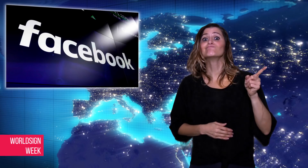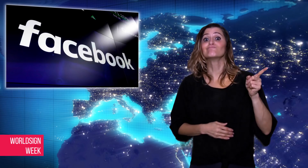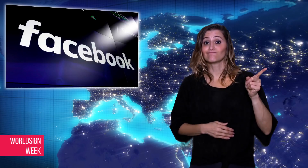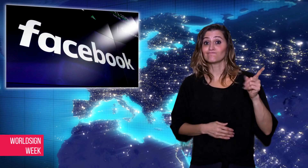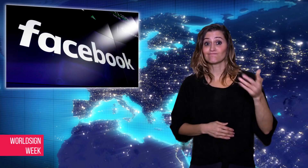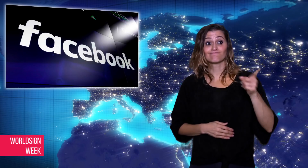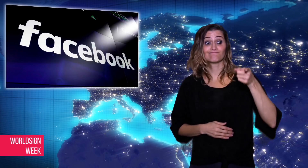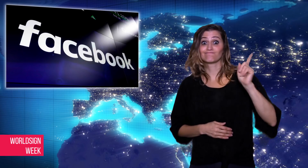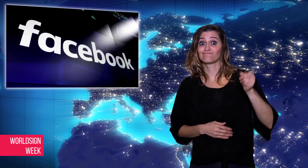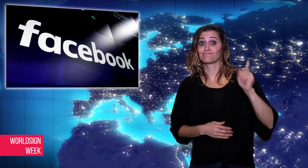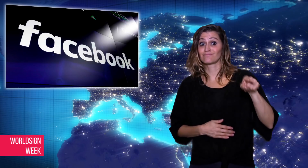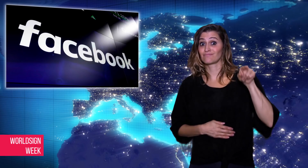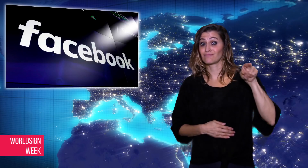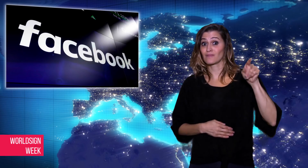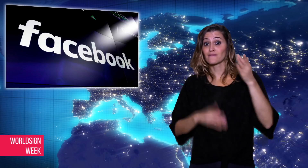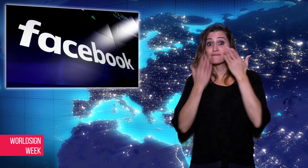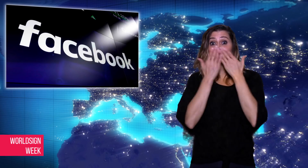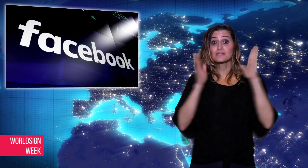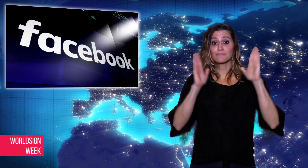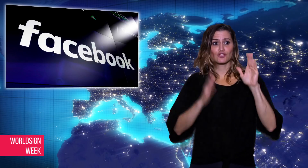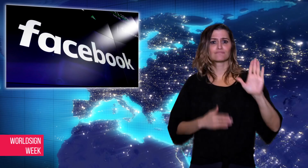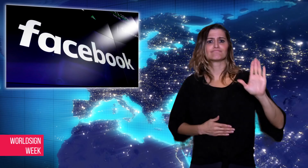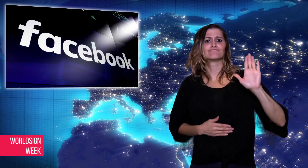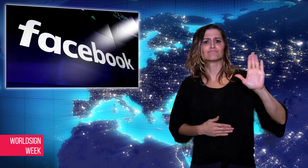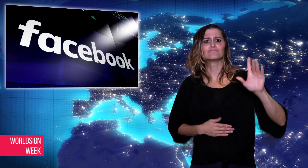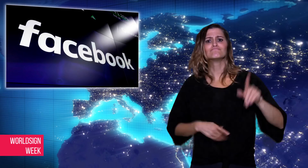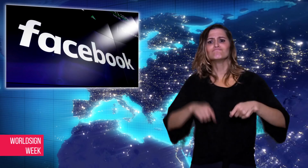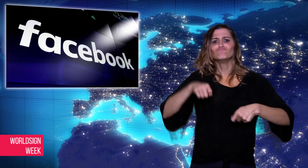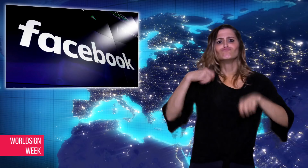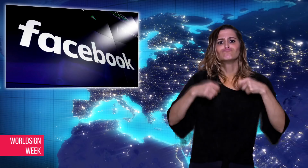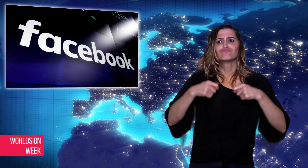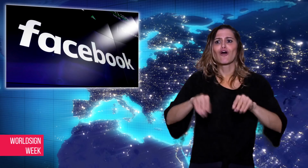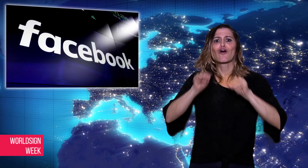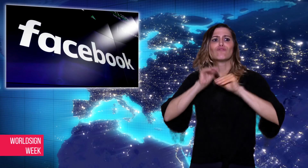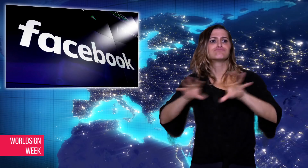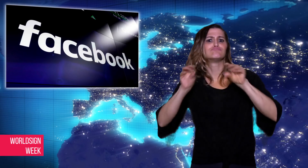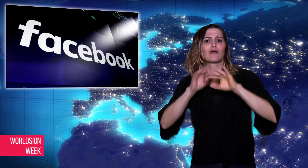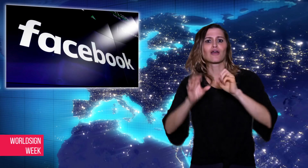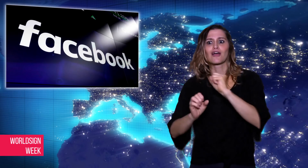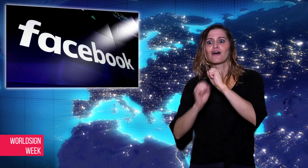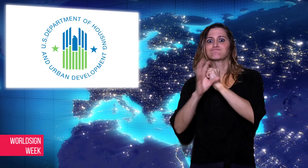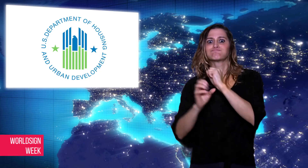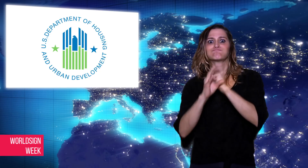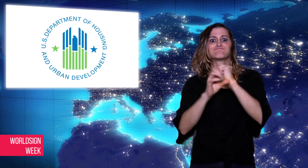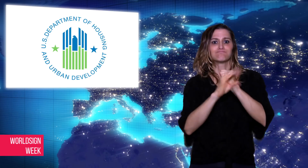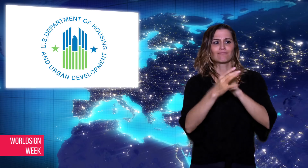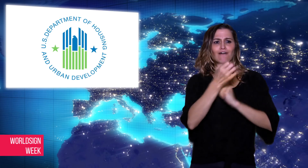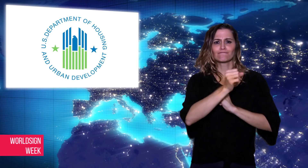specific categories and target desired